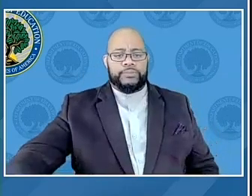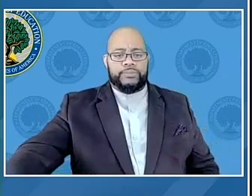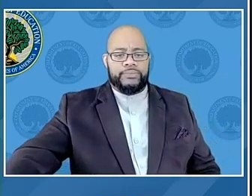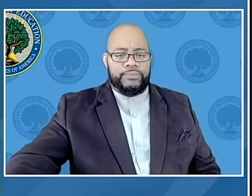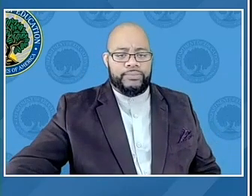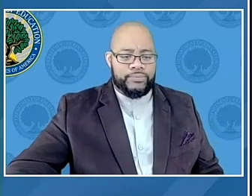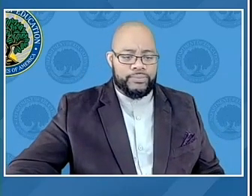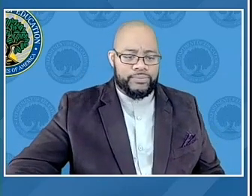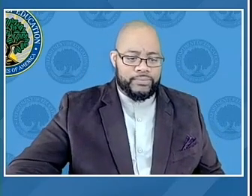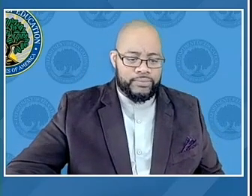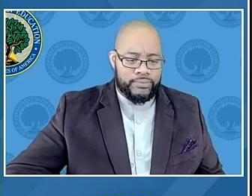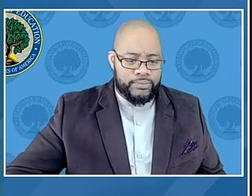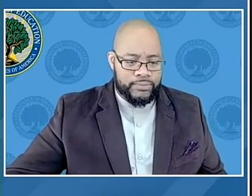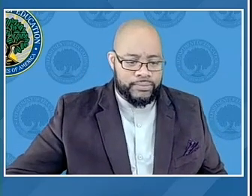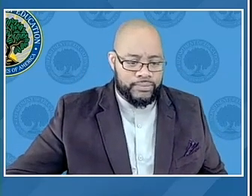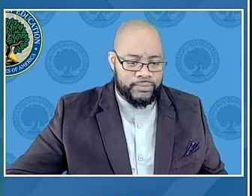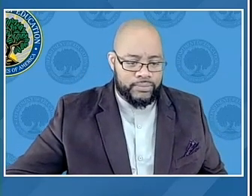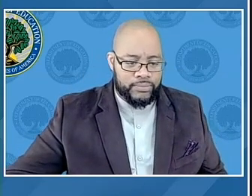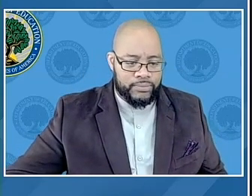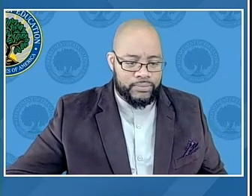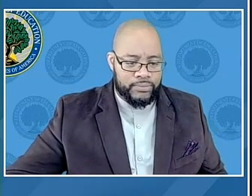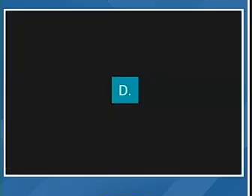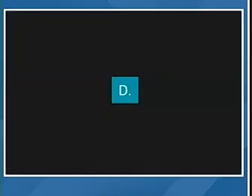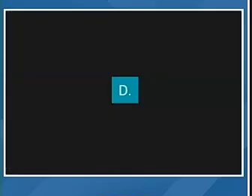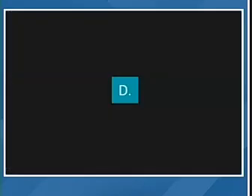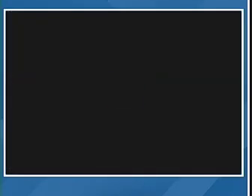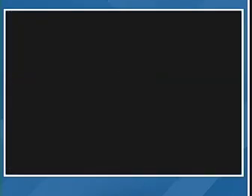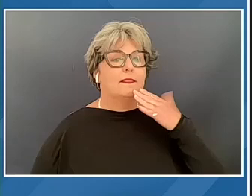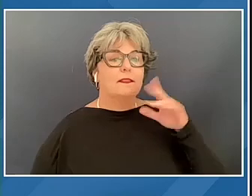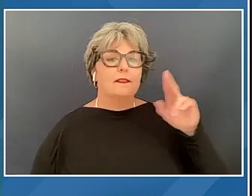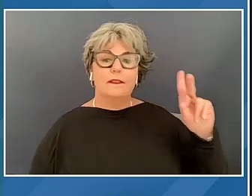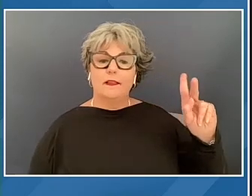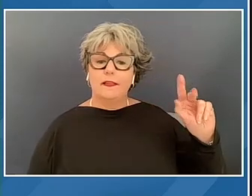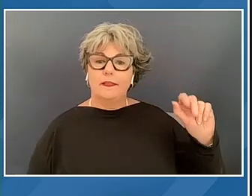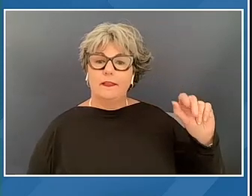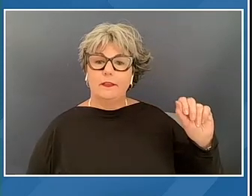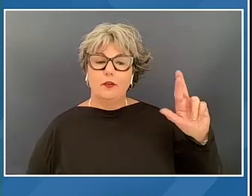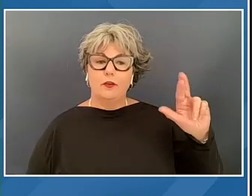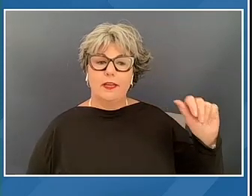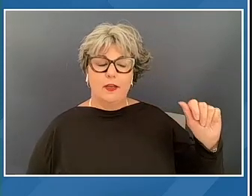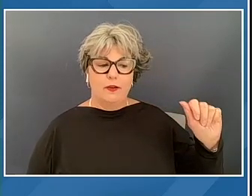Thank you. Kyra. I think Yael really hit the nail on the